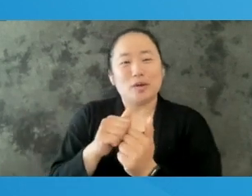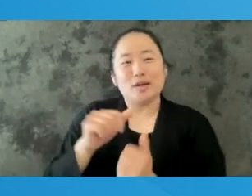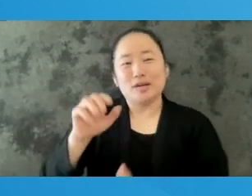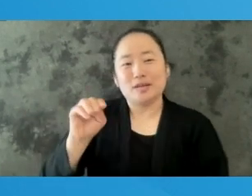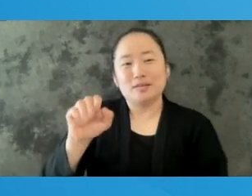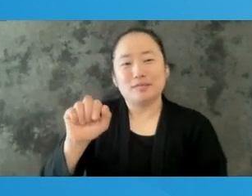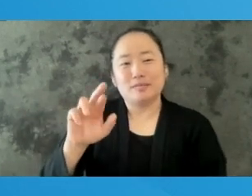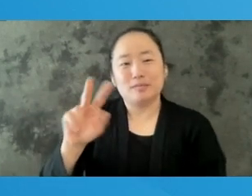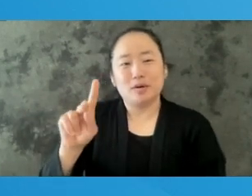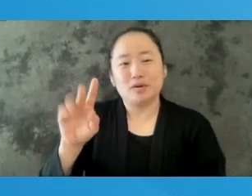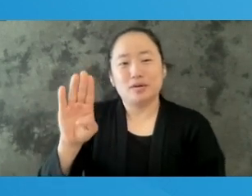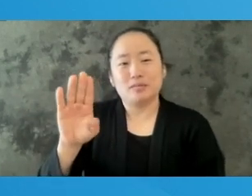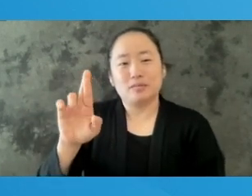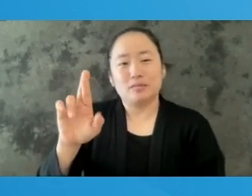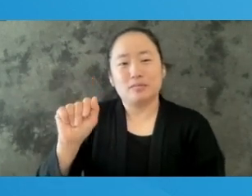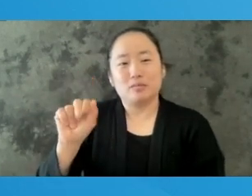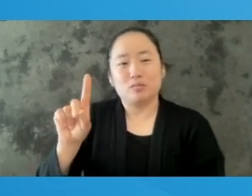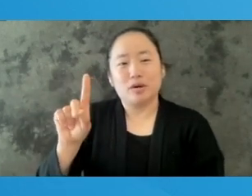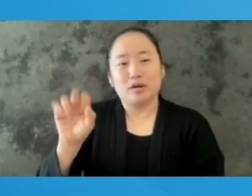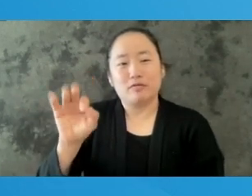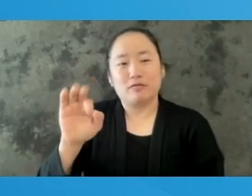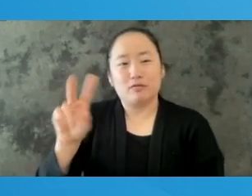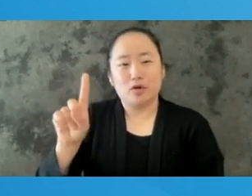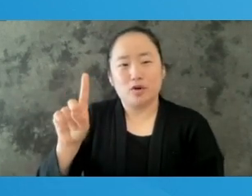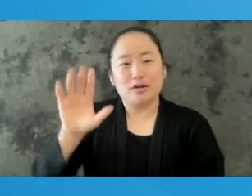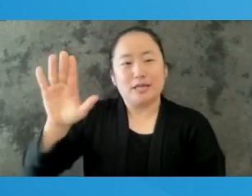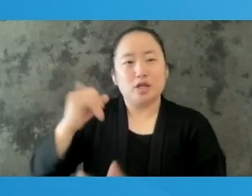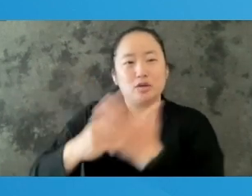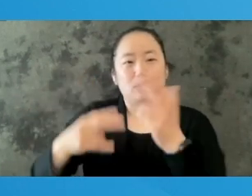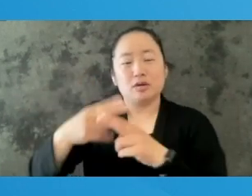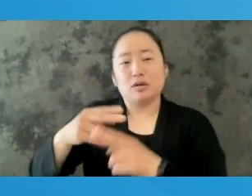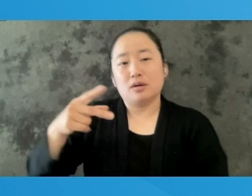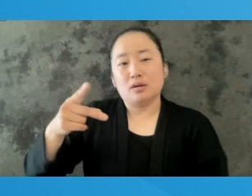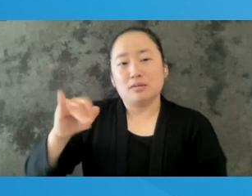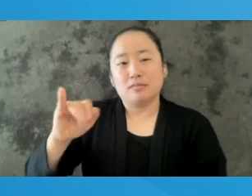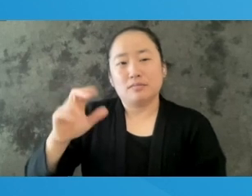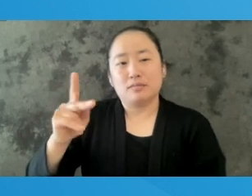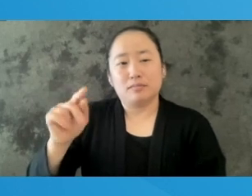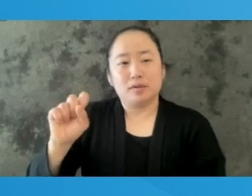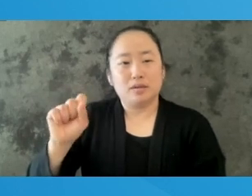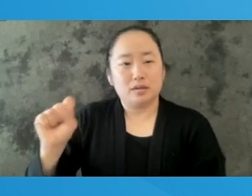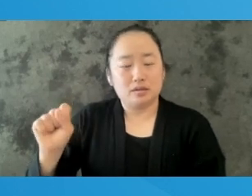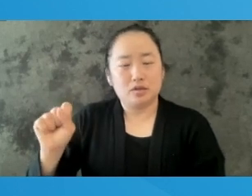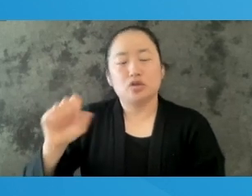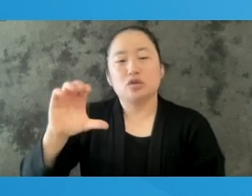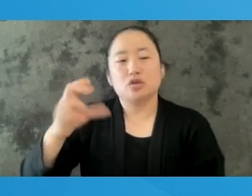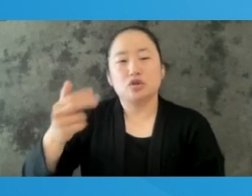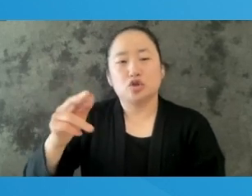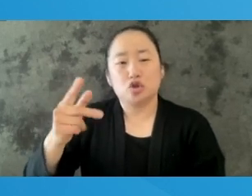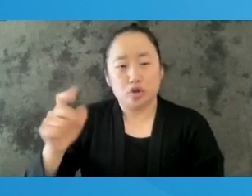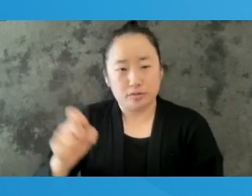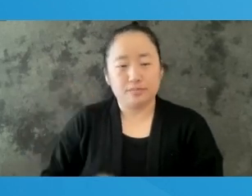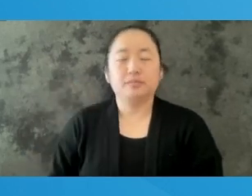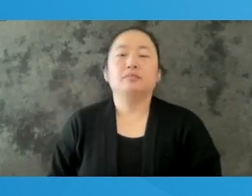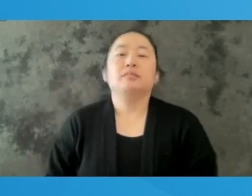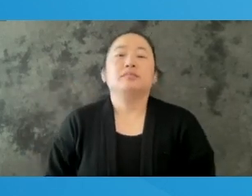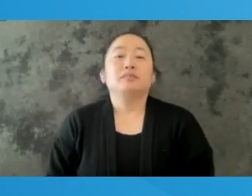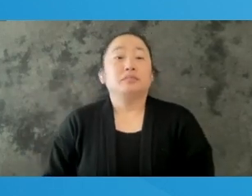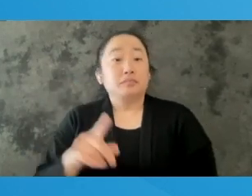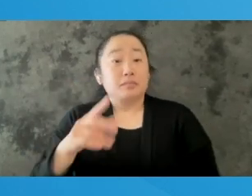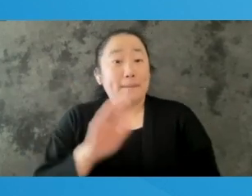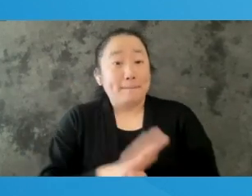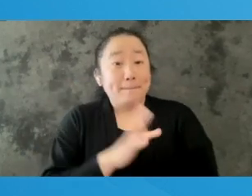So, if you have your paper and pencil or pen handy, I'd invite for you to get that out